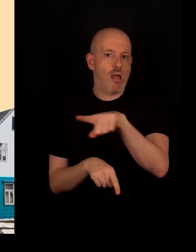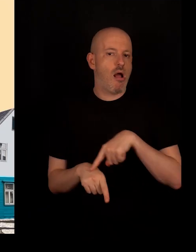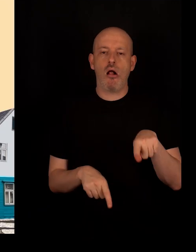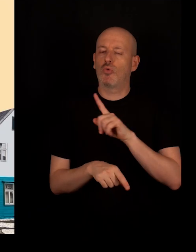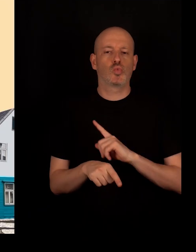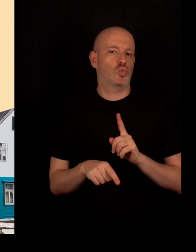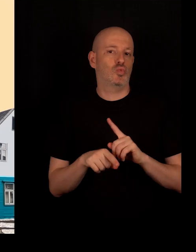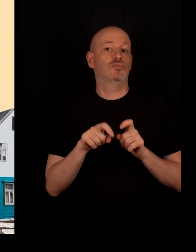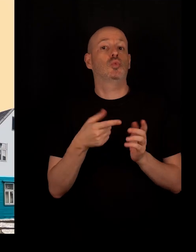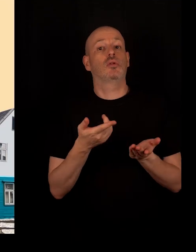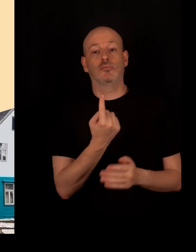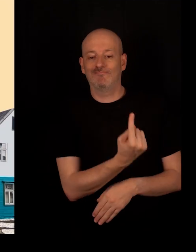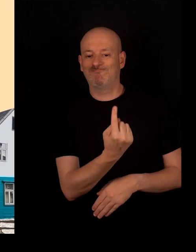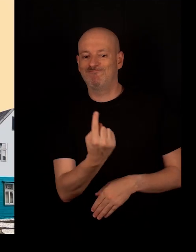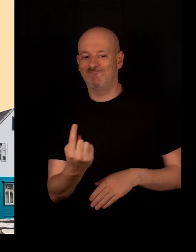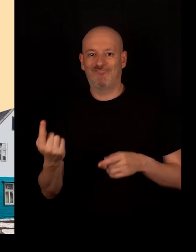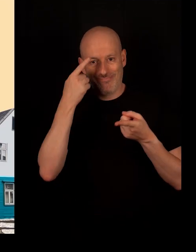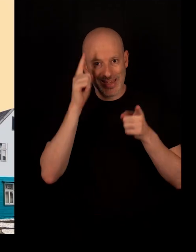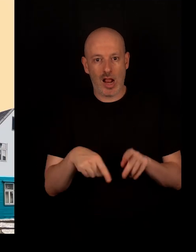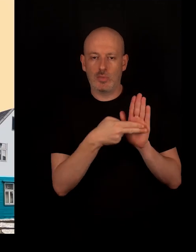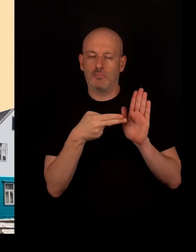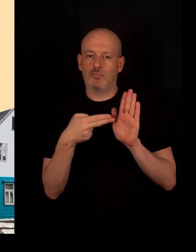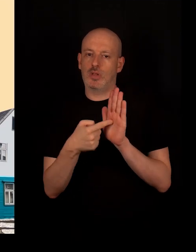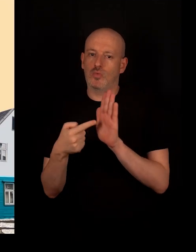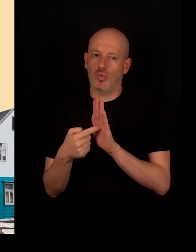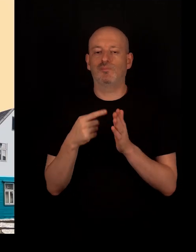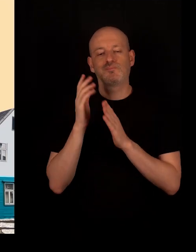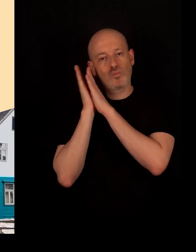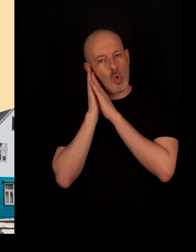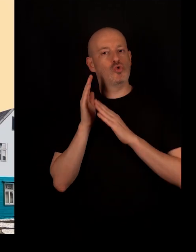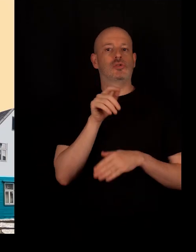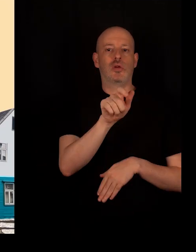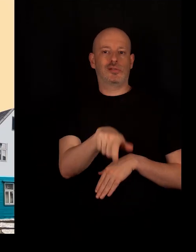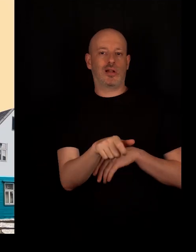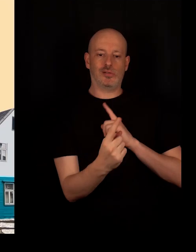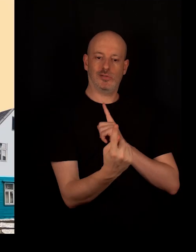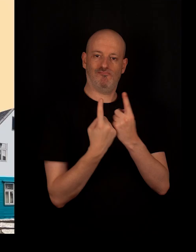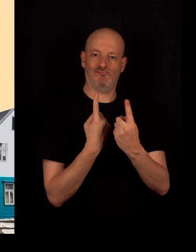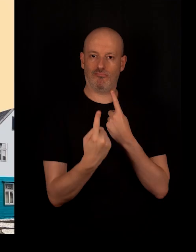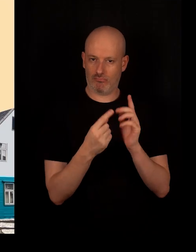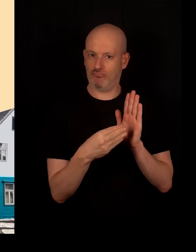this is mentioned in each agreement between host and resident, with each person.